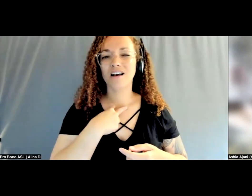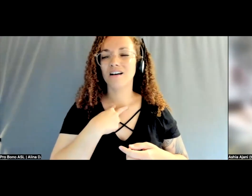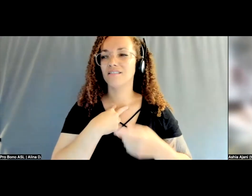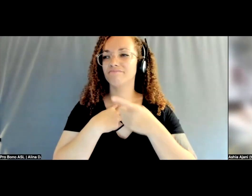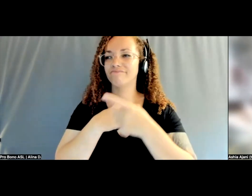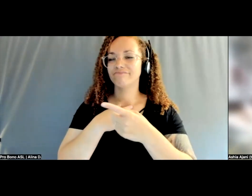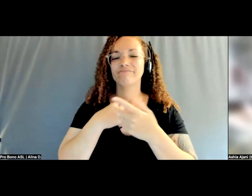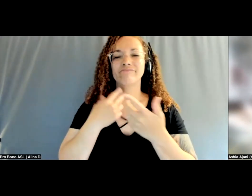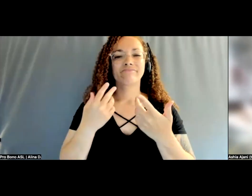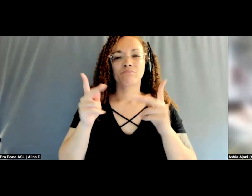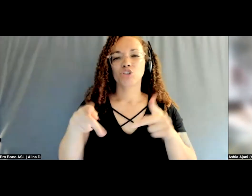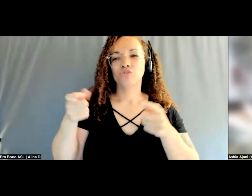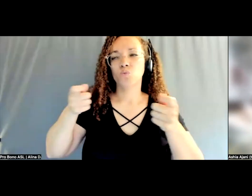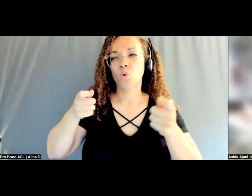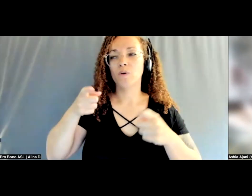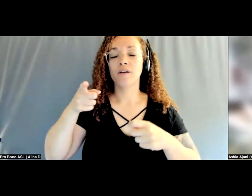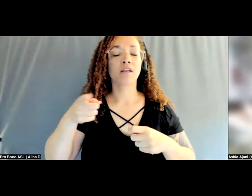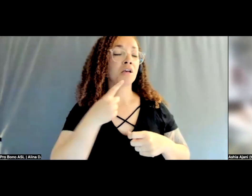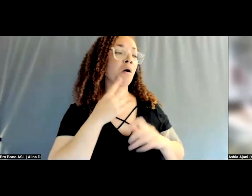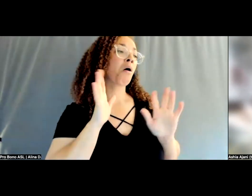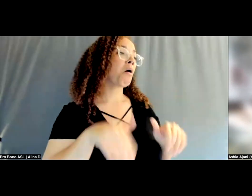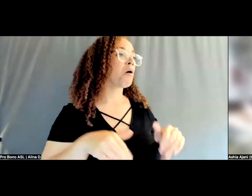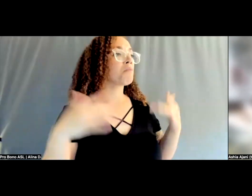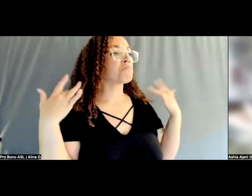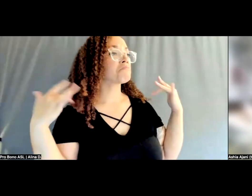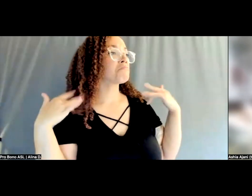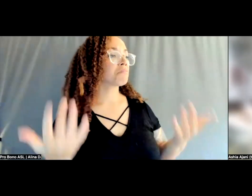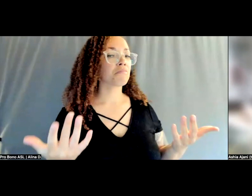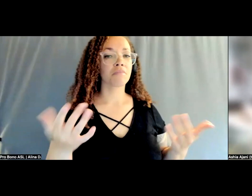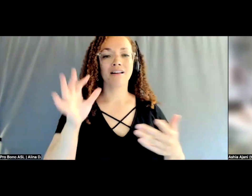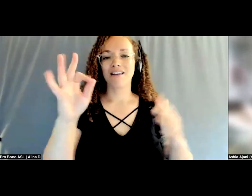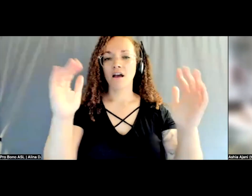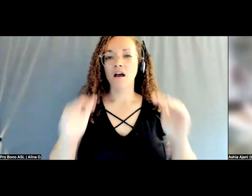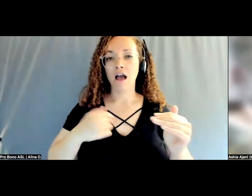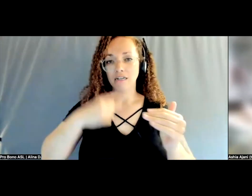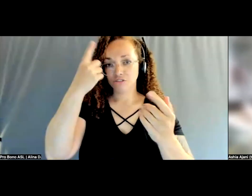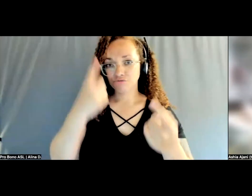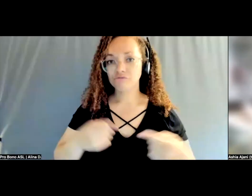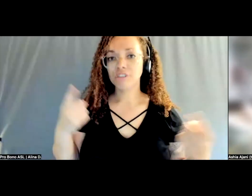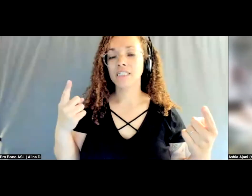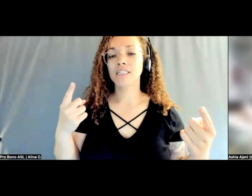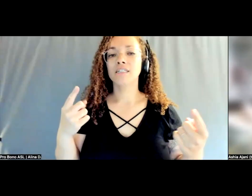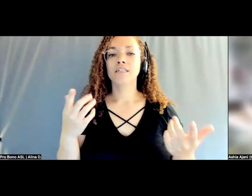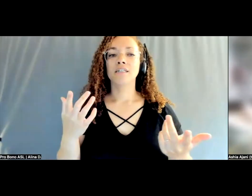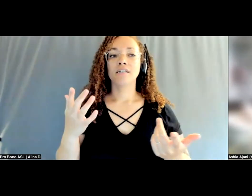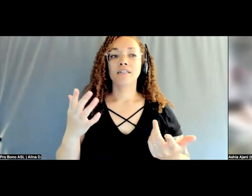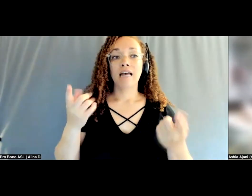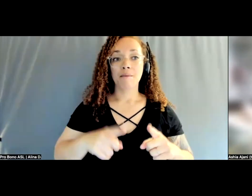9 i disagree. in her final years, my greatmother's world didn't extend beyond her porch.